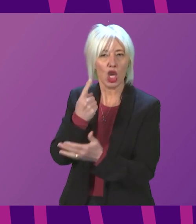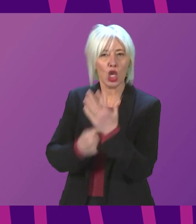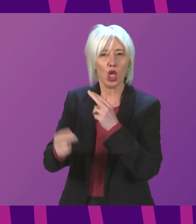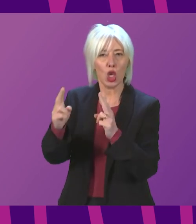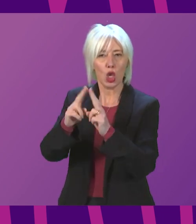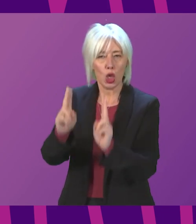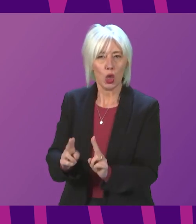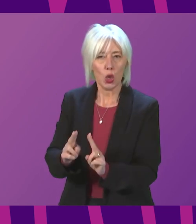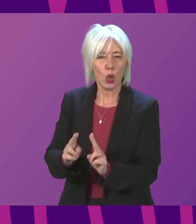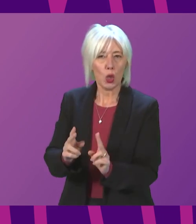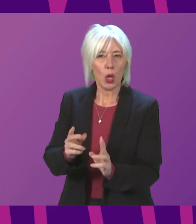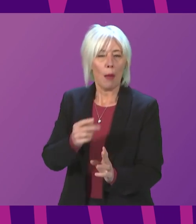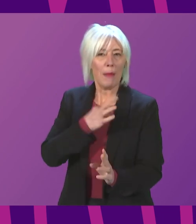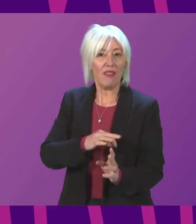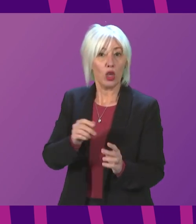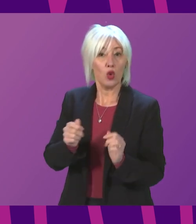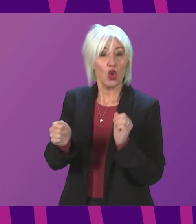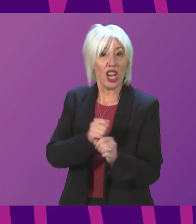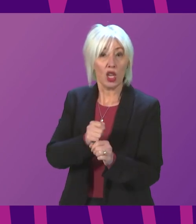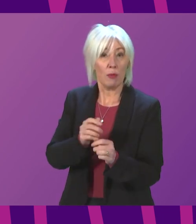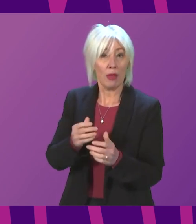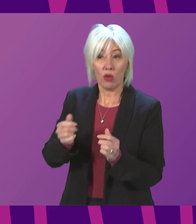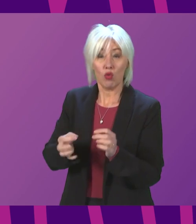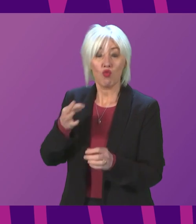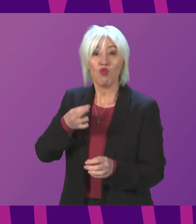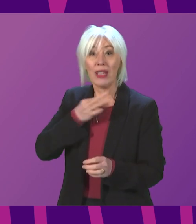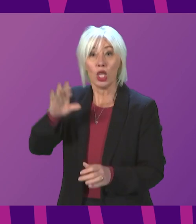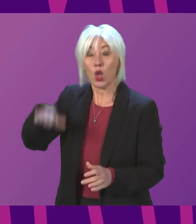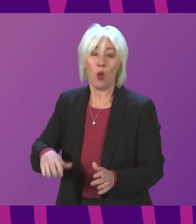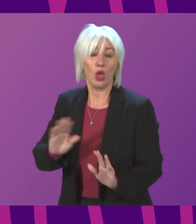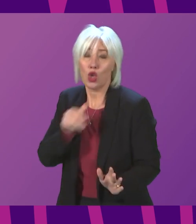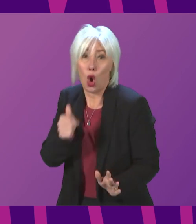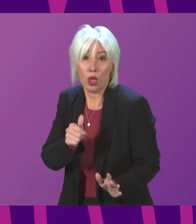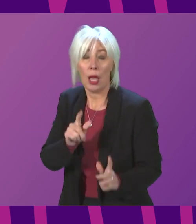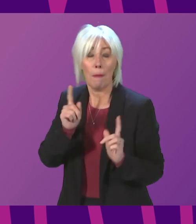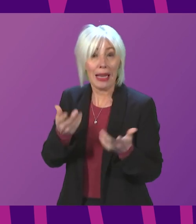outweigh the risks. Higher transmission rates and the bigger burden of self-isolation on